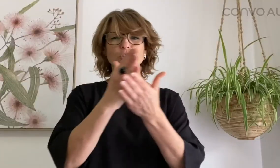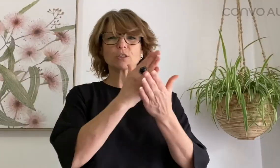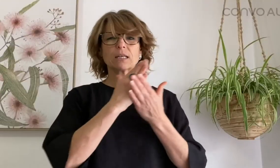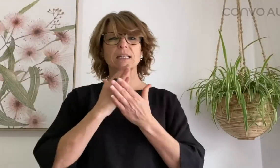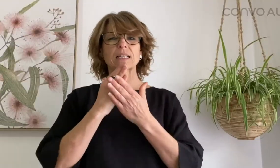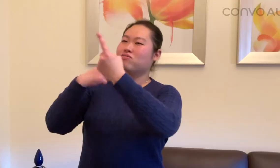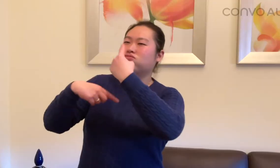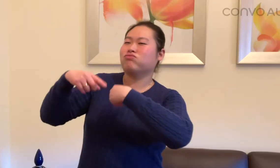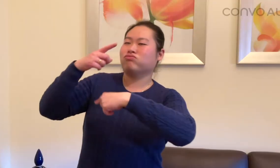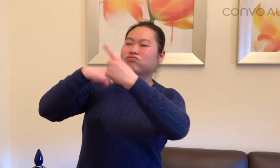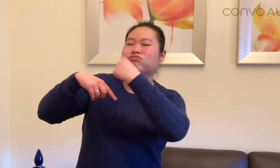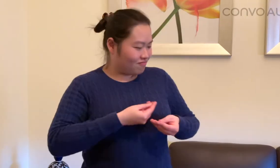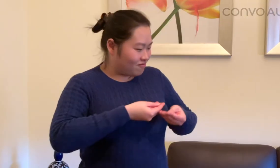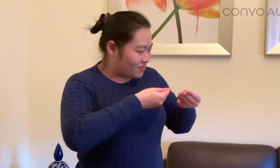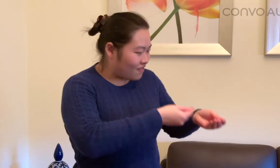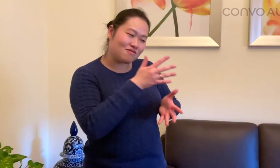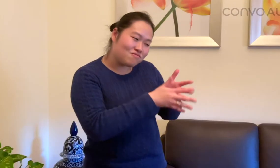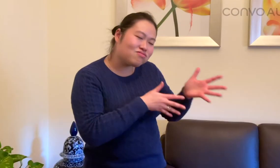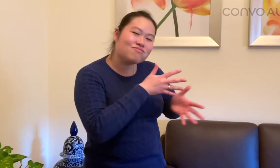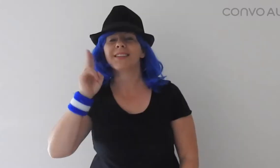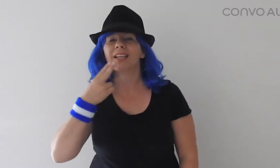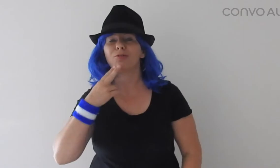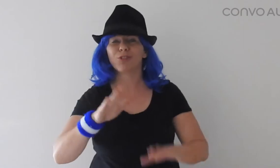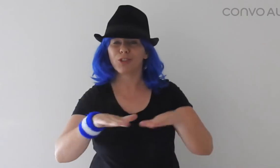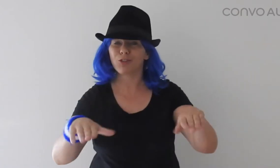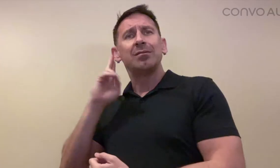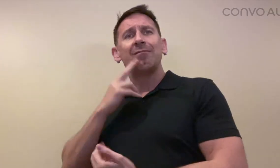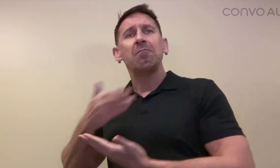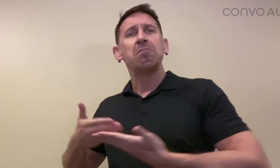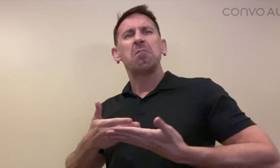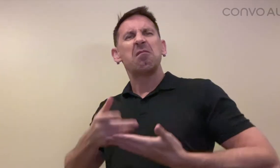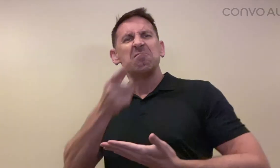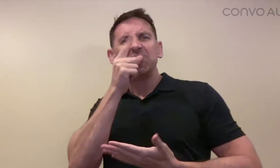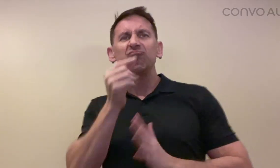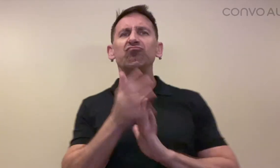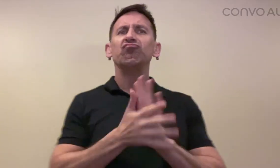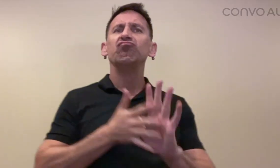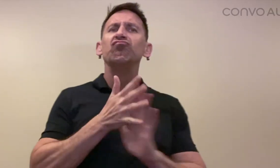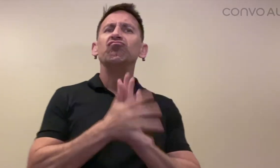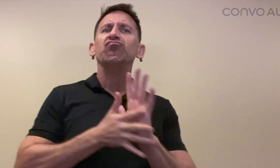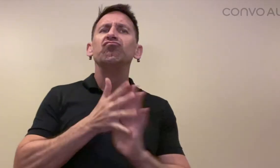share and pass on stories to Deaf children and babies so they can sign too.